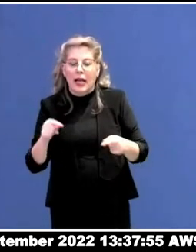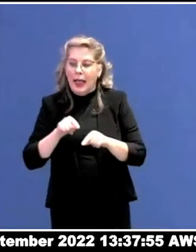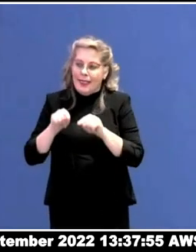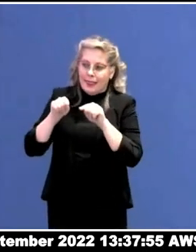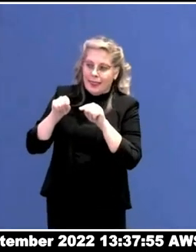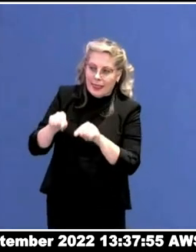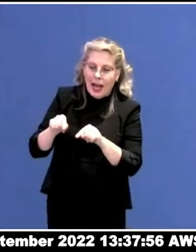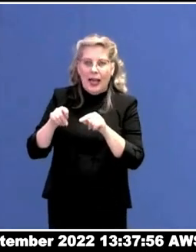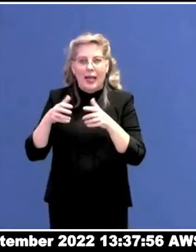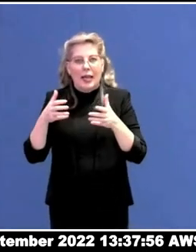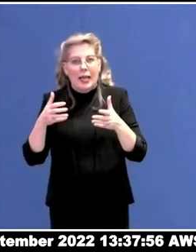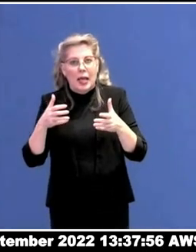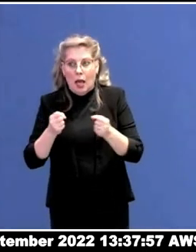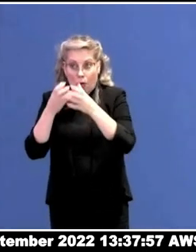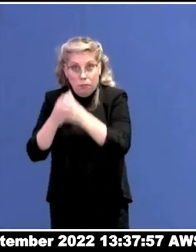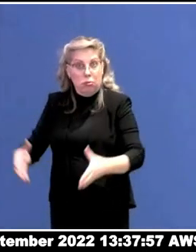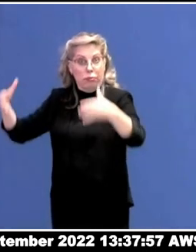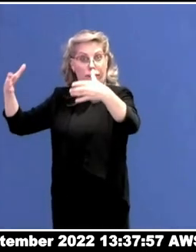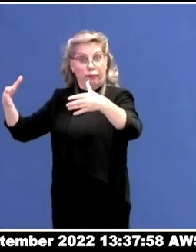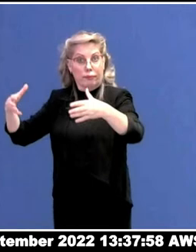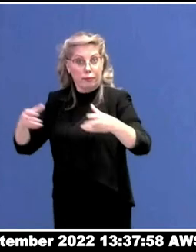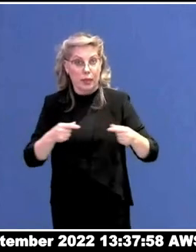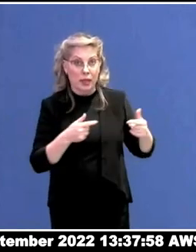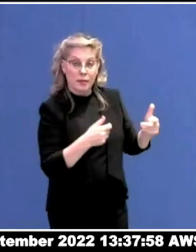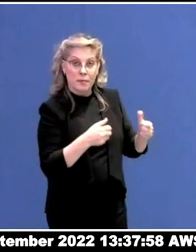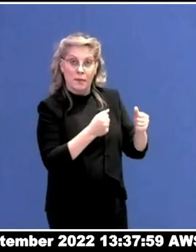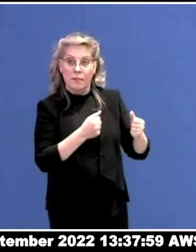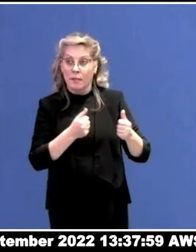funded organisations or volunteer organisations, were actually pushed out.